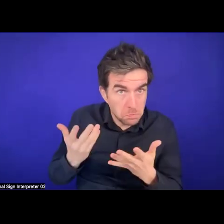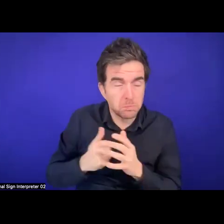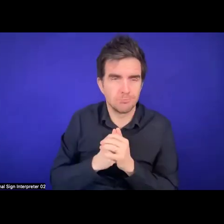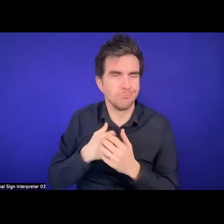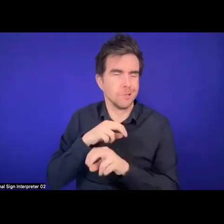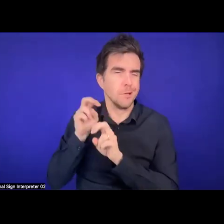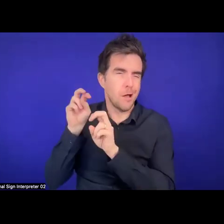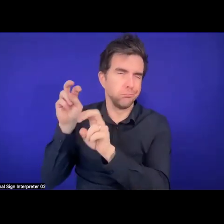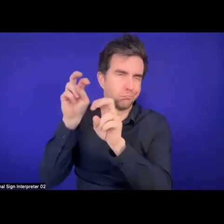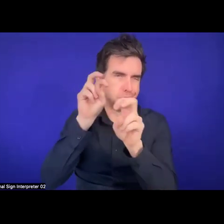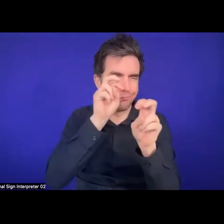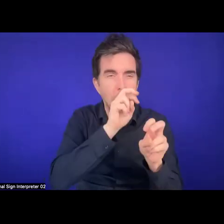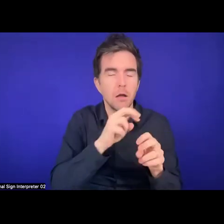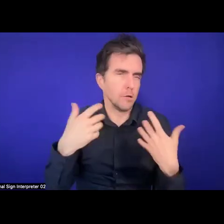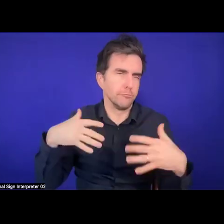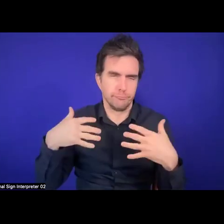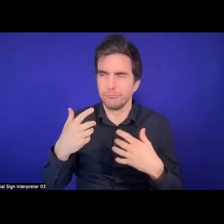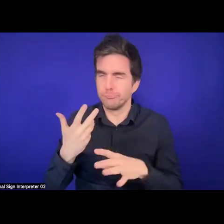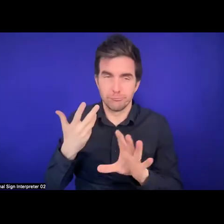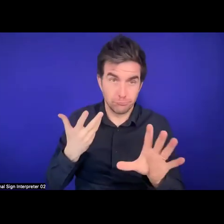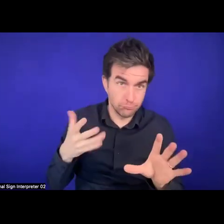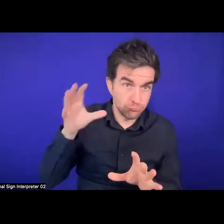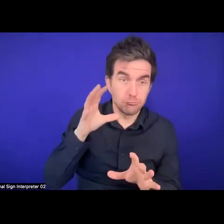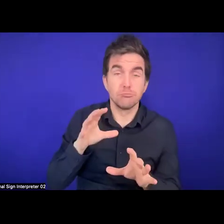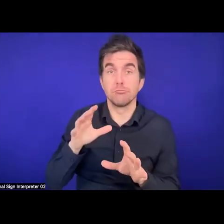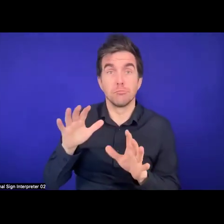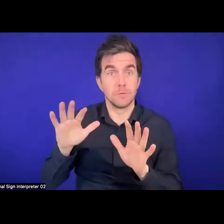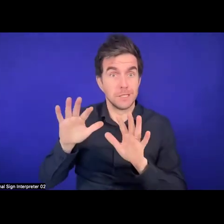national and international research projects that related to disability, human